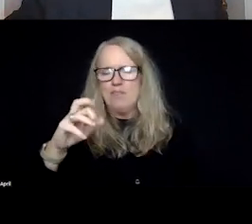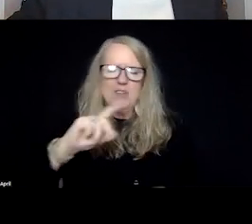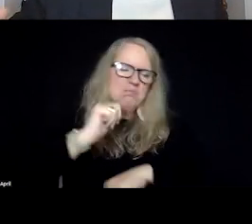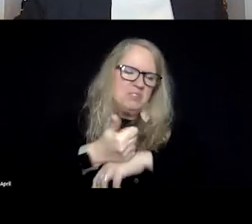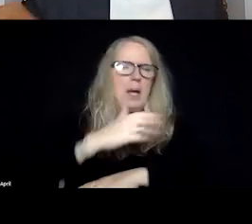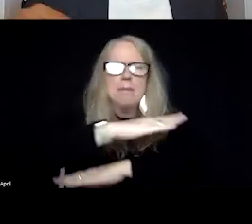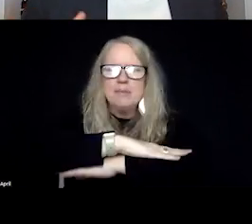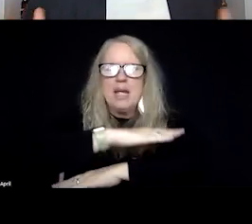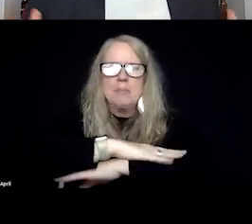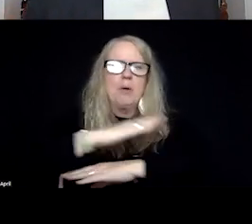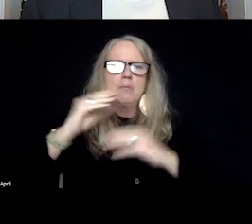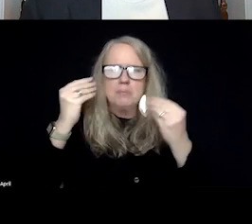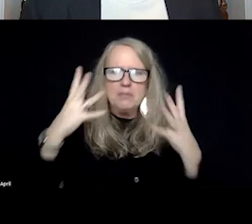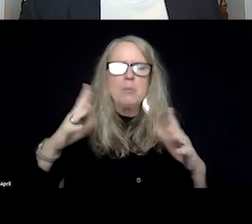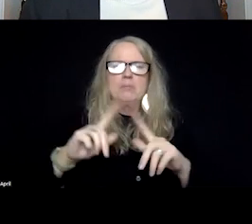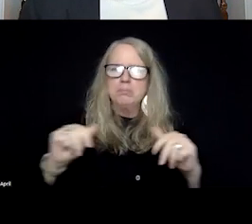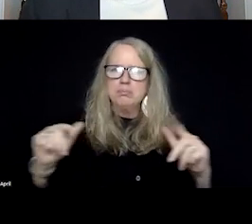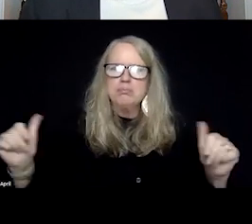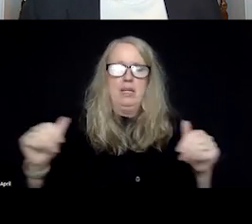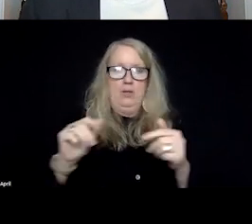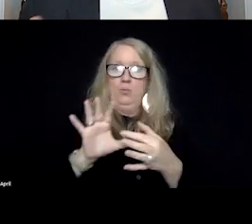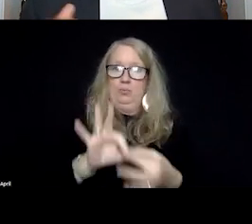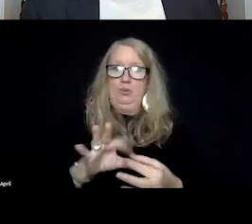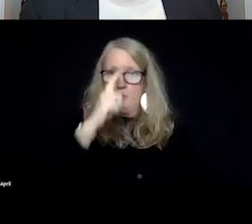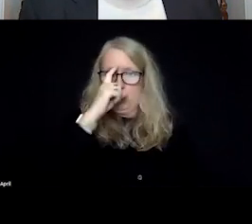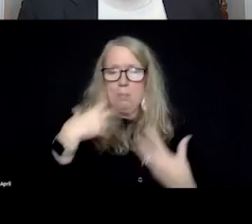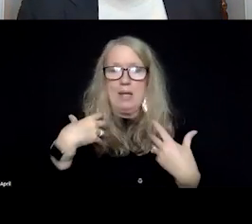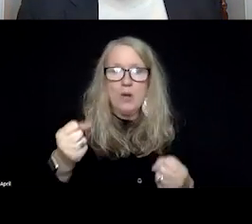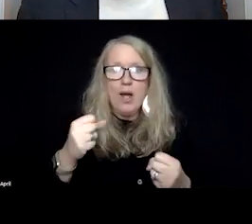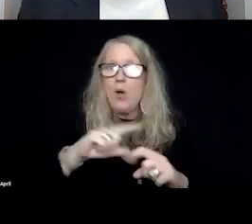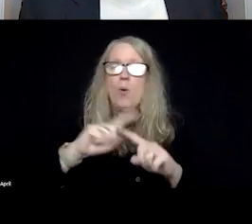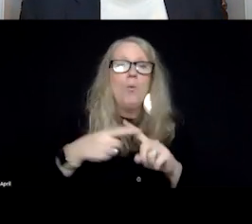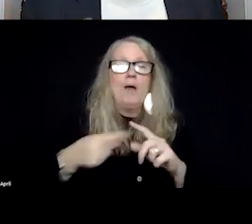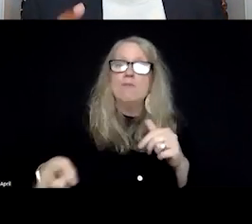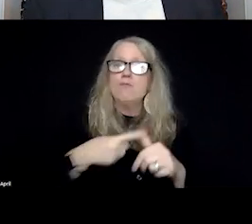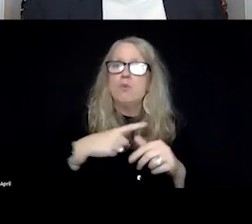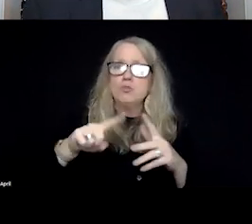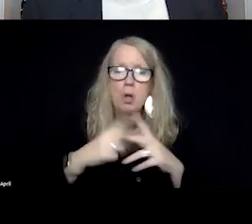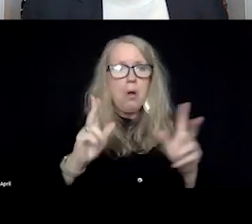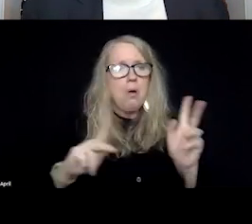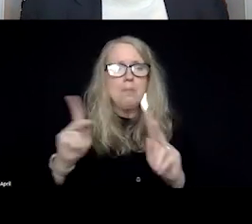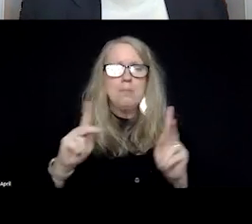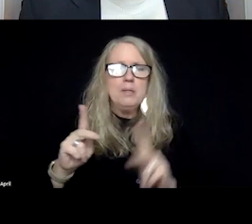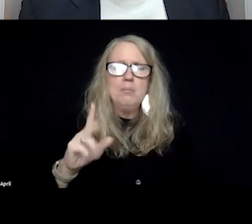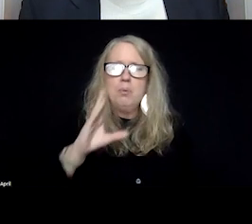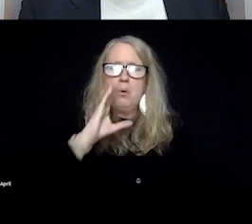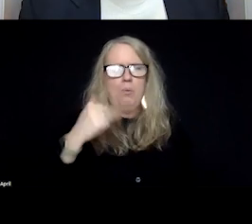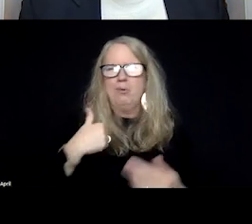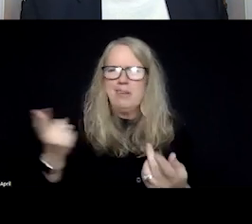STARTED DOING THAT AROUND MENTAL HEALTH. WHEN WE FIRST STARTED DOING IT, THEY SAID PEOPLE ARE NOT GOING TO GO UP TO A TABLE IN